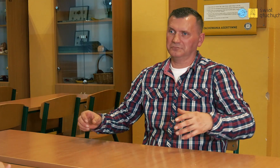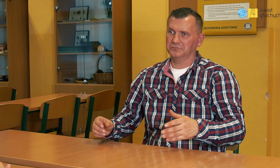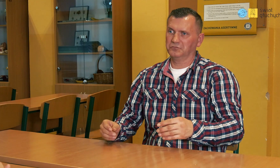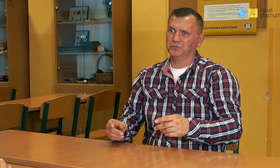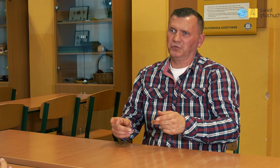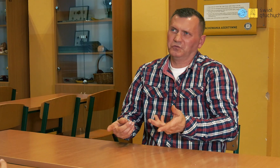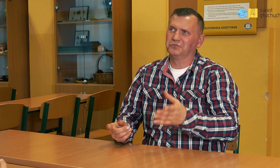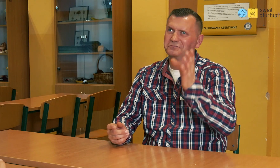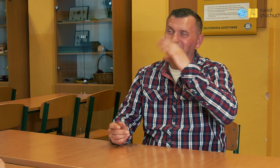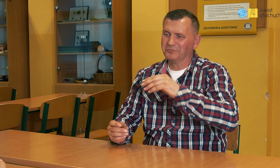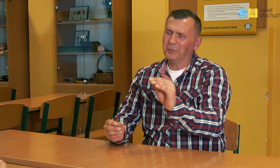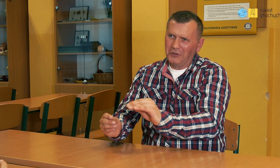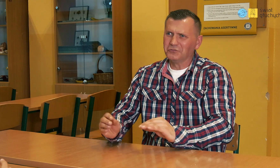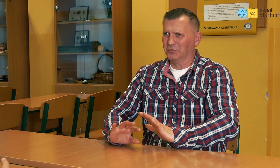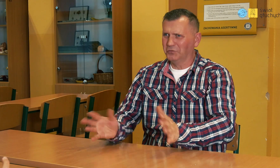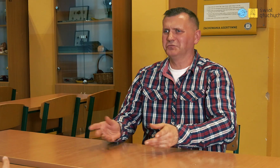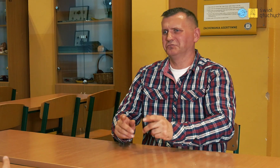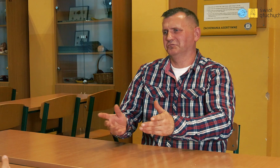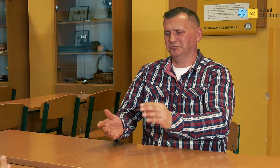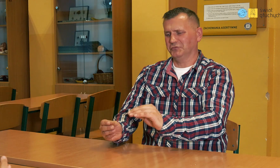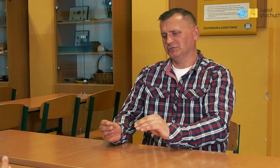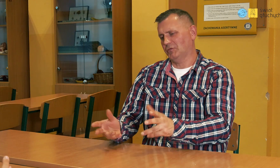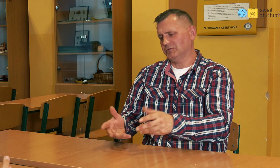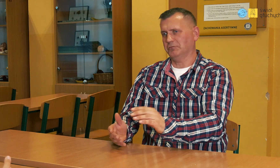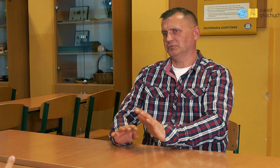Only written exams.